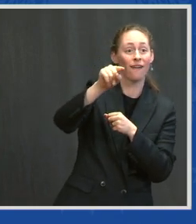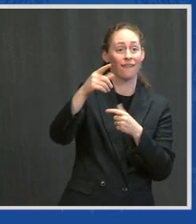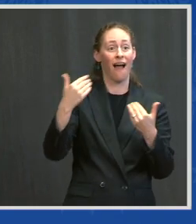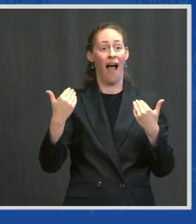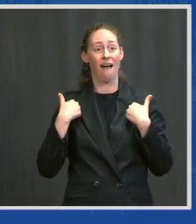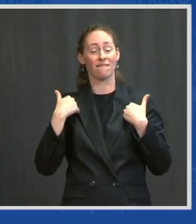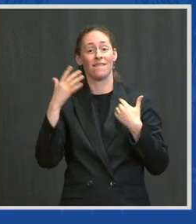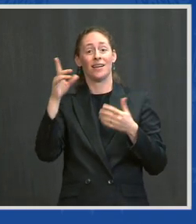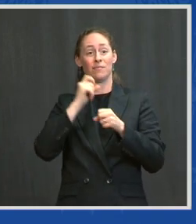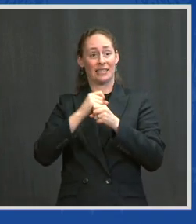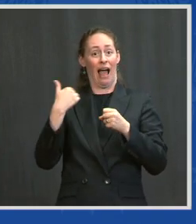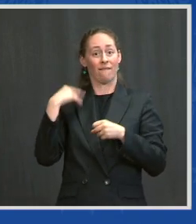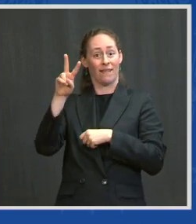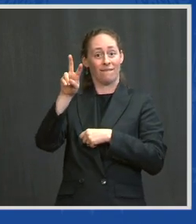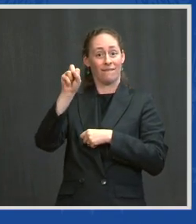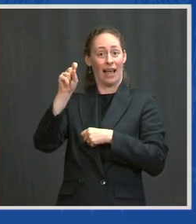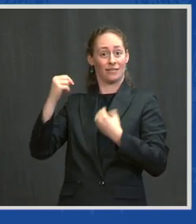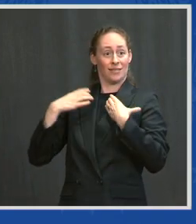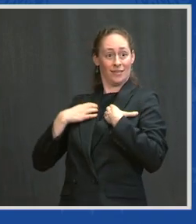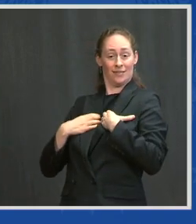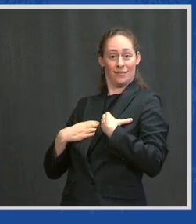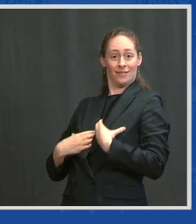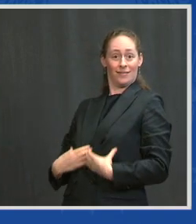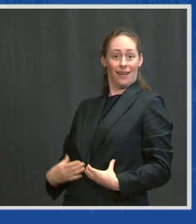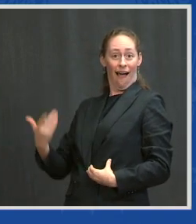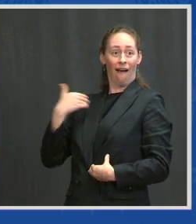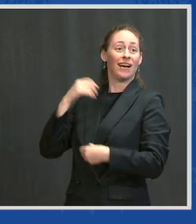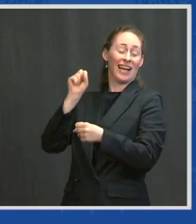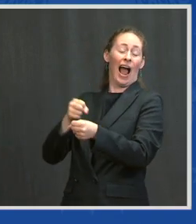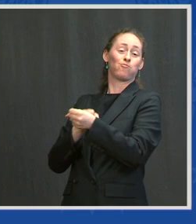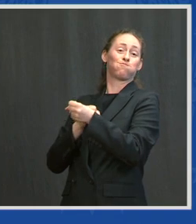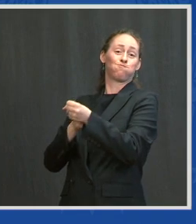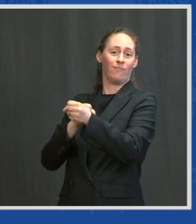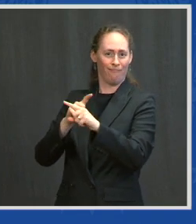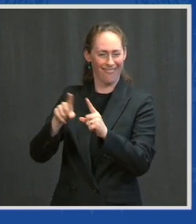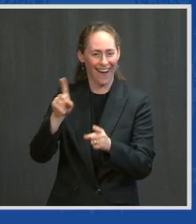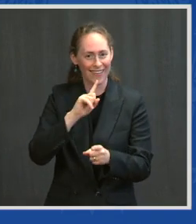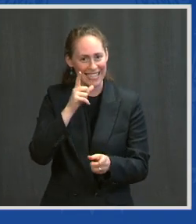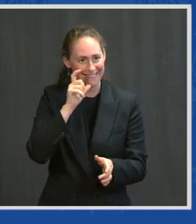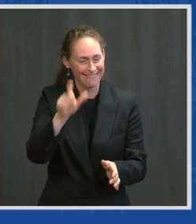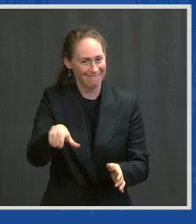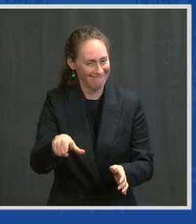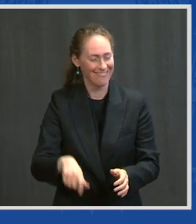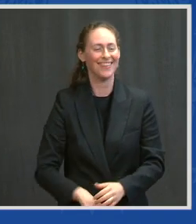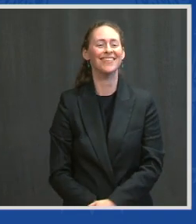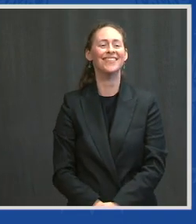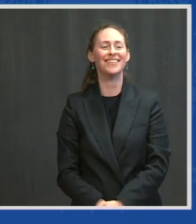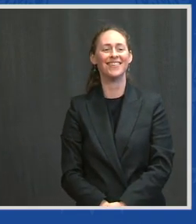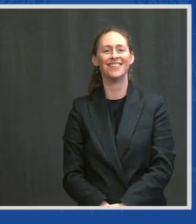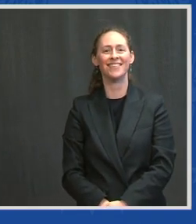that keep neighborhoods safe and keep folks out of trouble. These efforts worked. They saved lives.